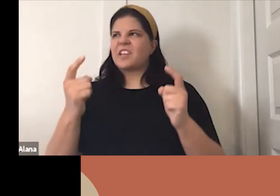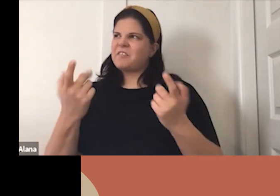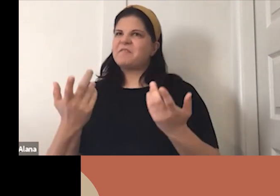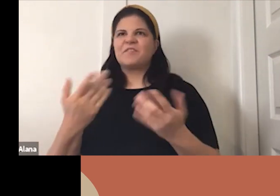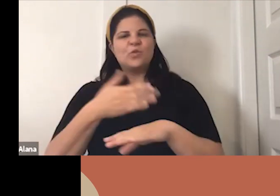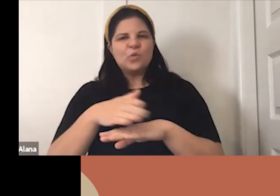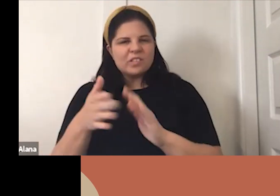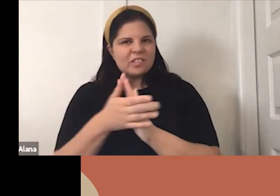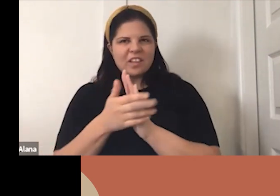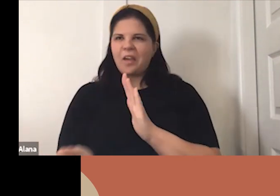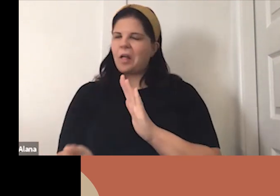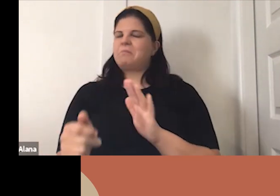learning around editing.